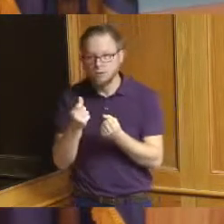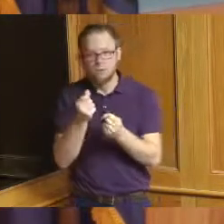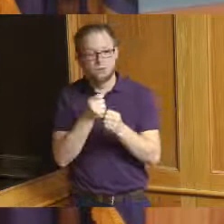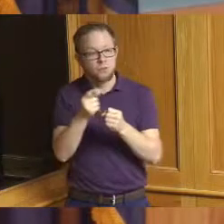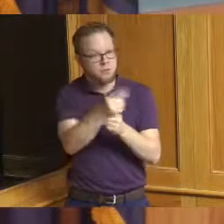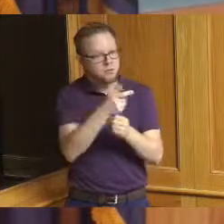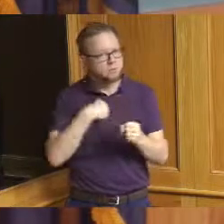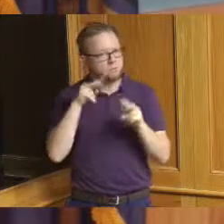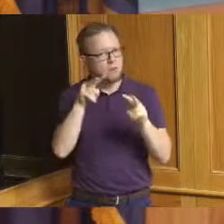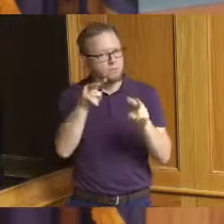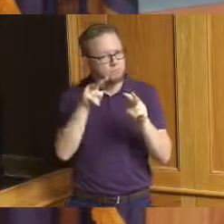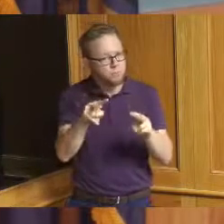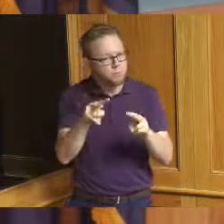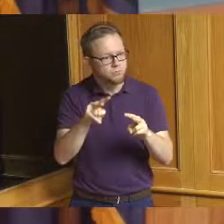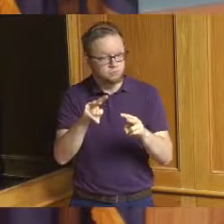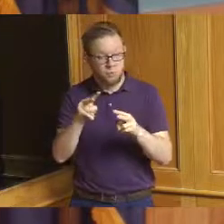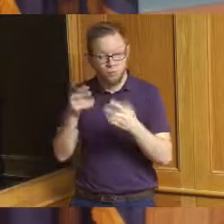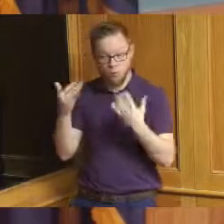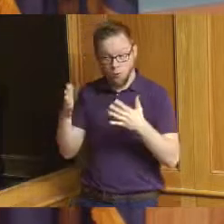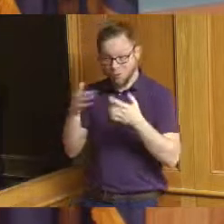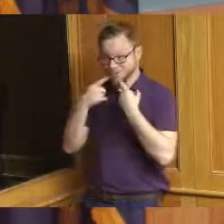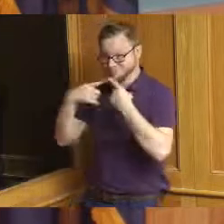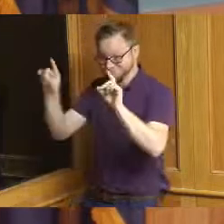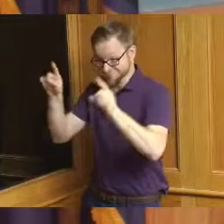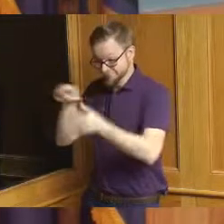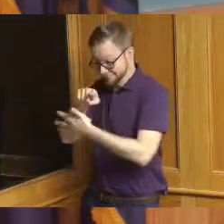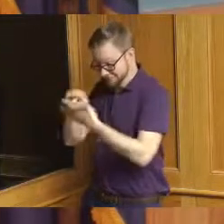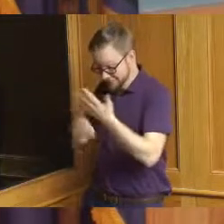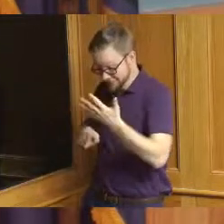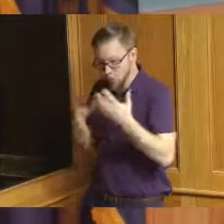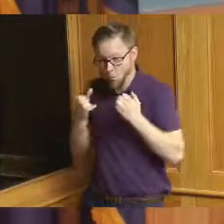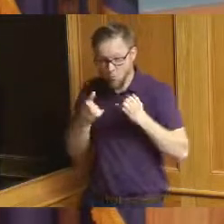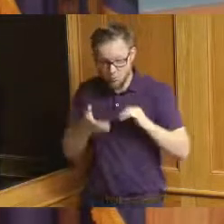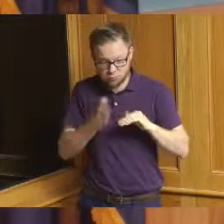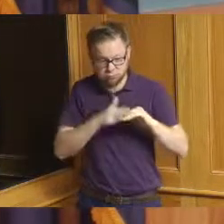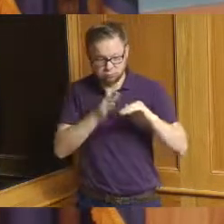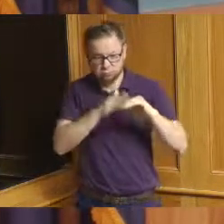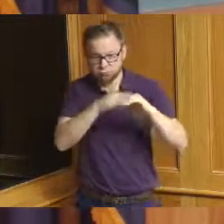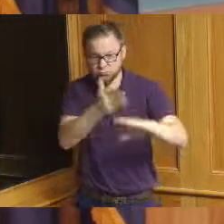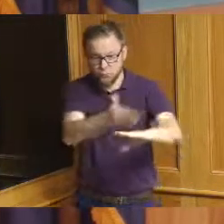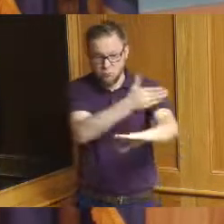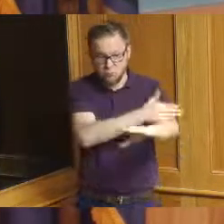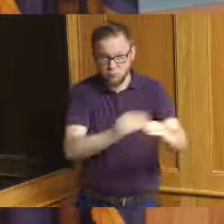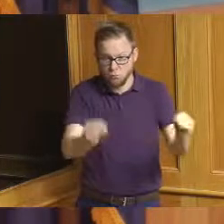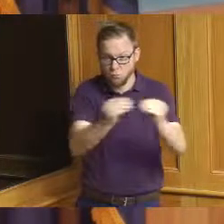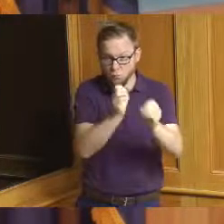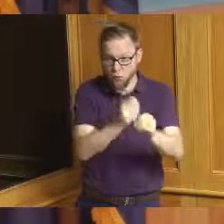we were able to do this year and expand on it in the years to come but i wanted to highlight that